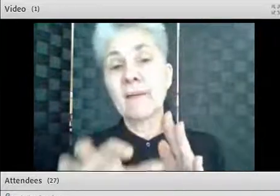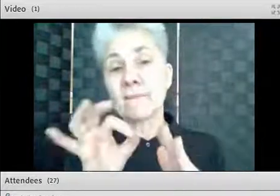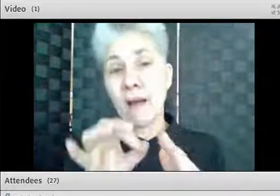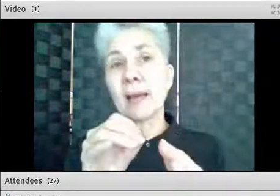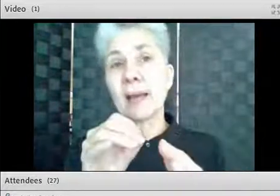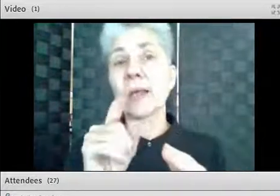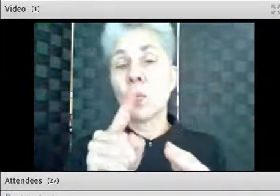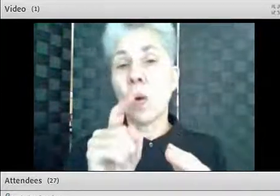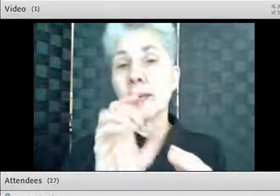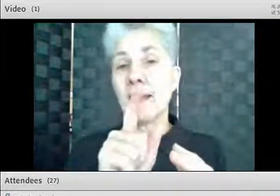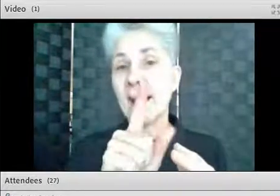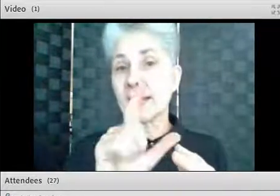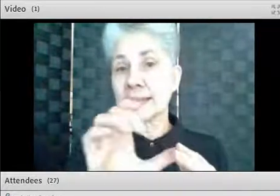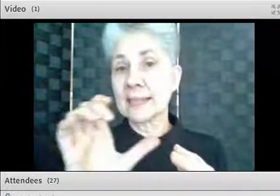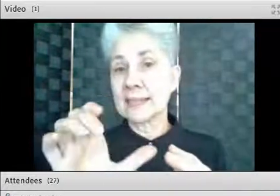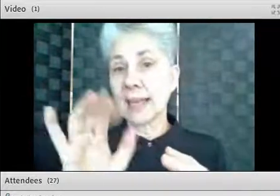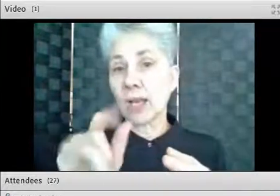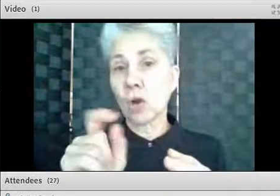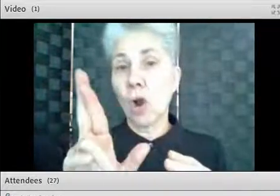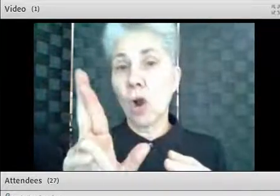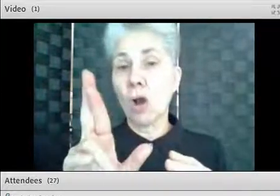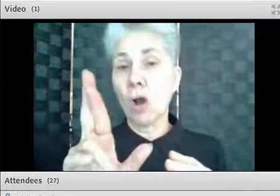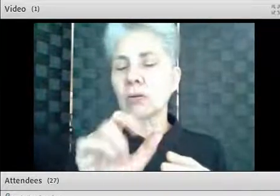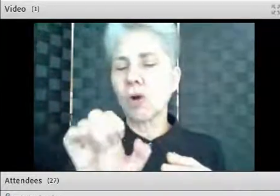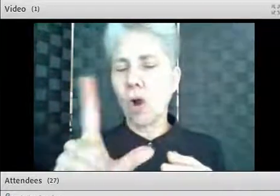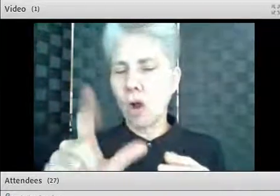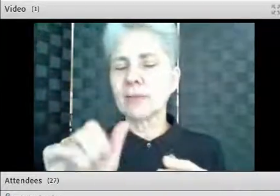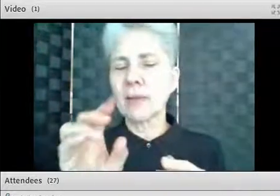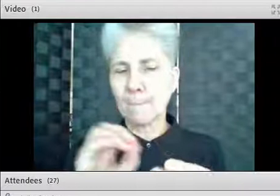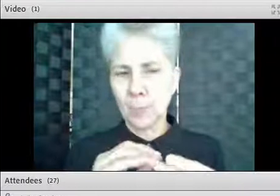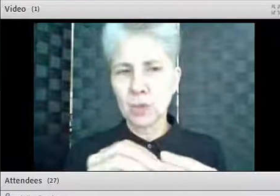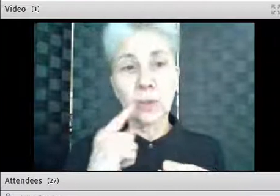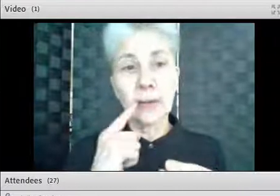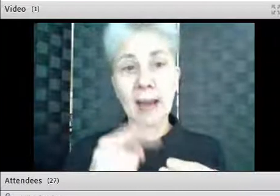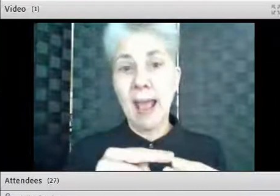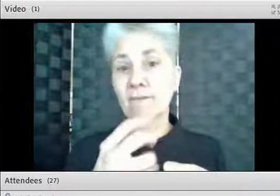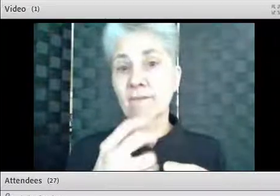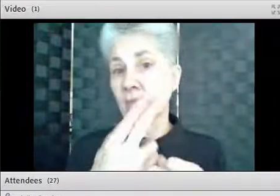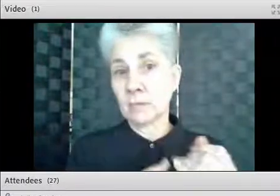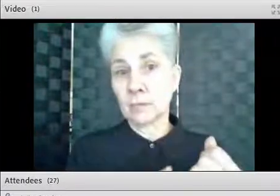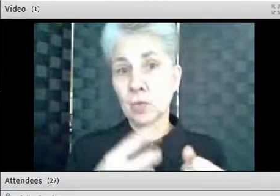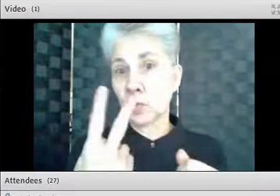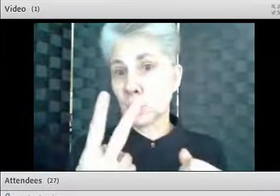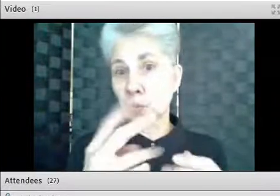you can have up to two Cutters per call number. So we may have a combination of these types.